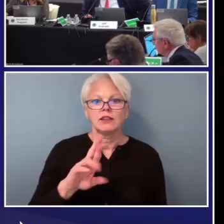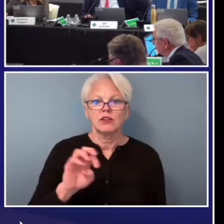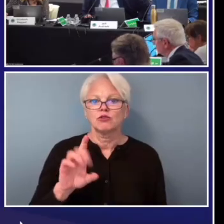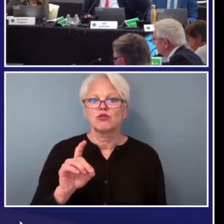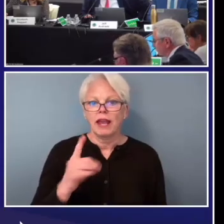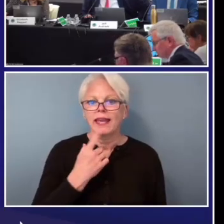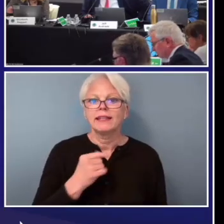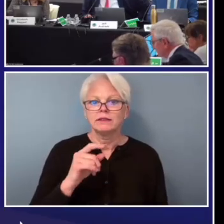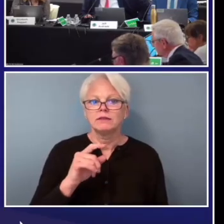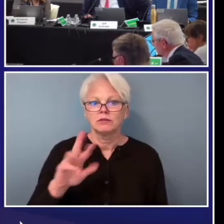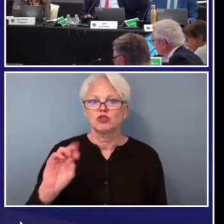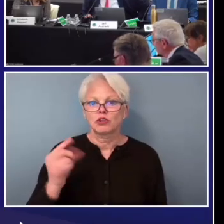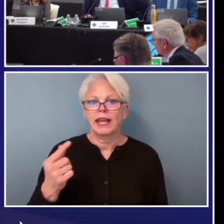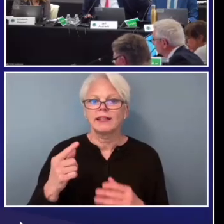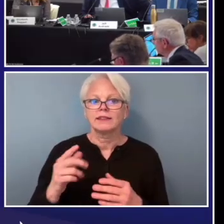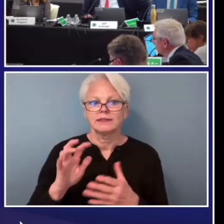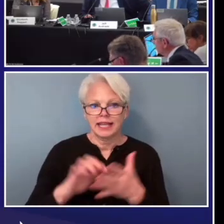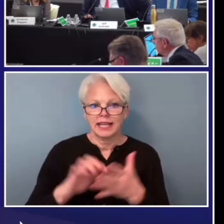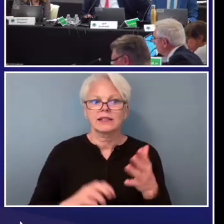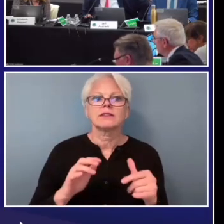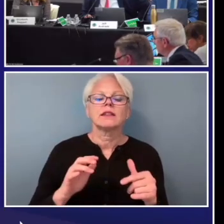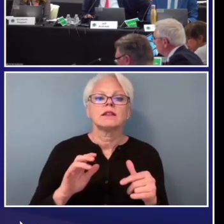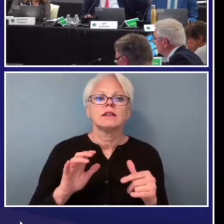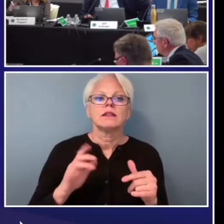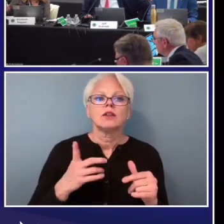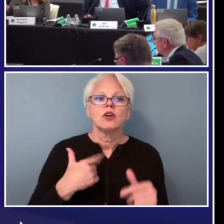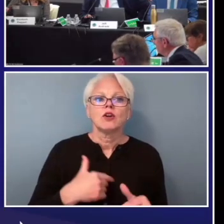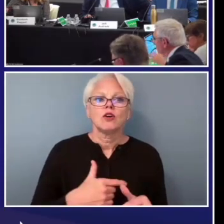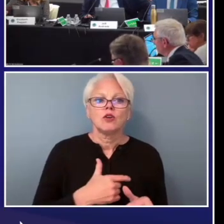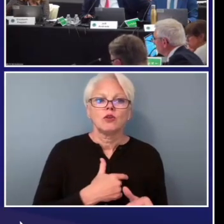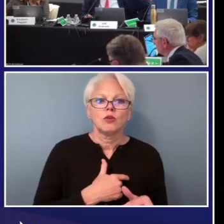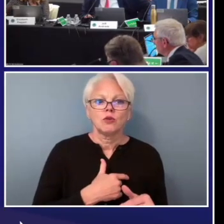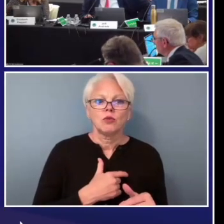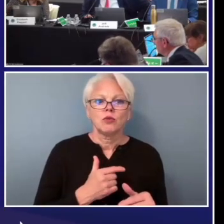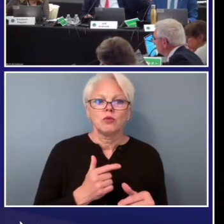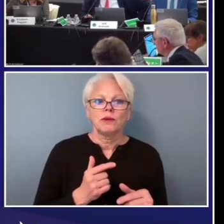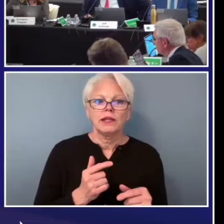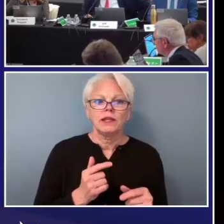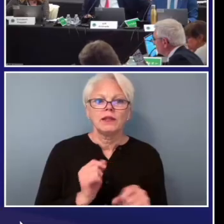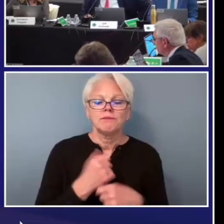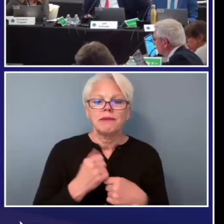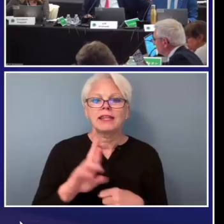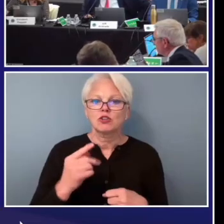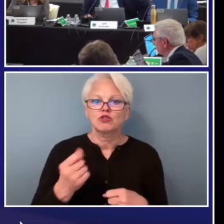where we, um, strengthen the, the regulations to avoid conflicts